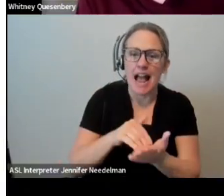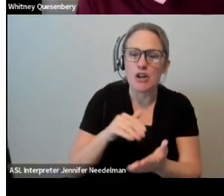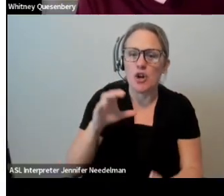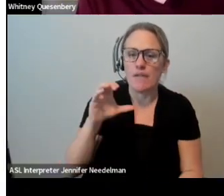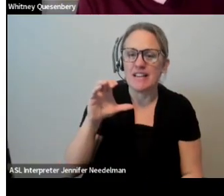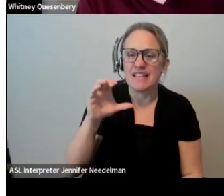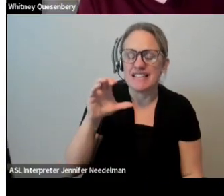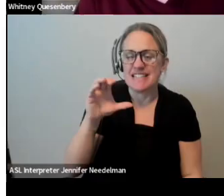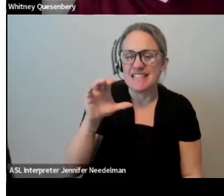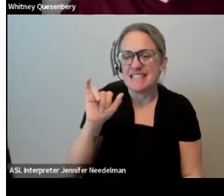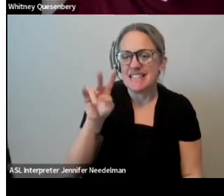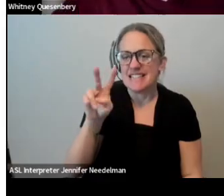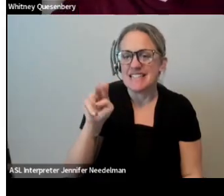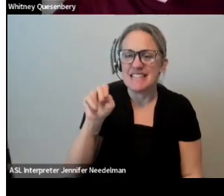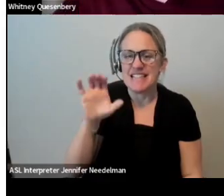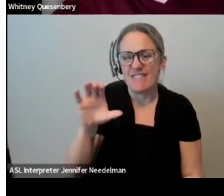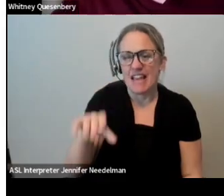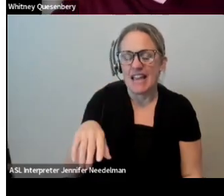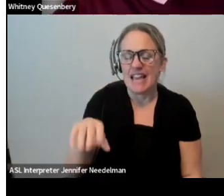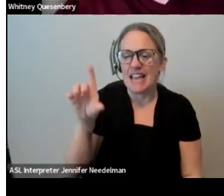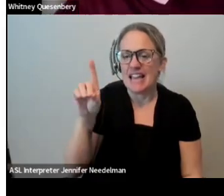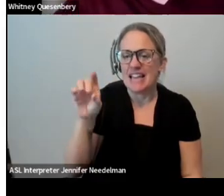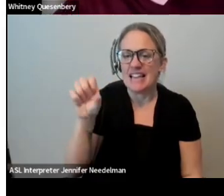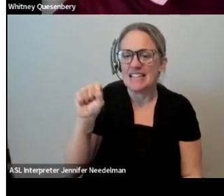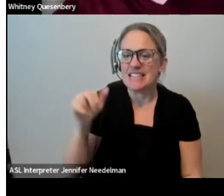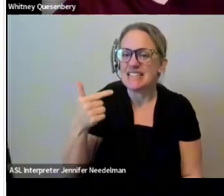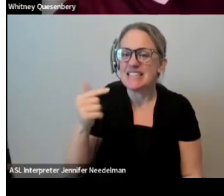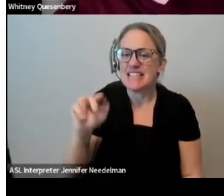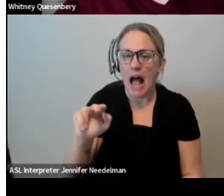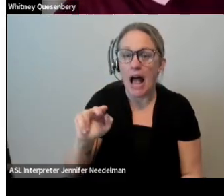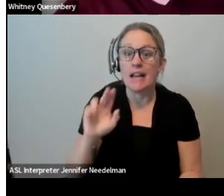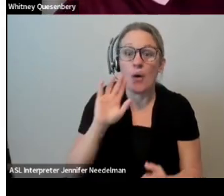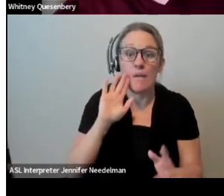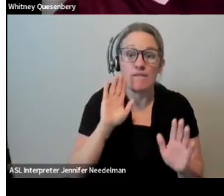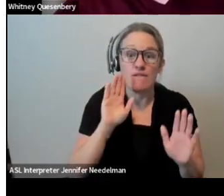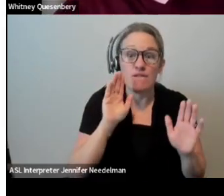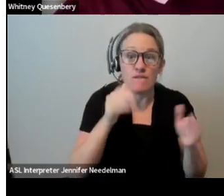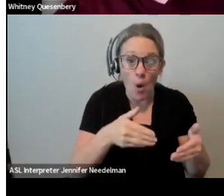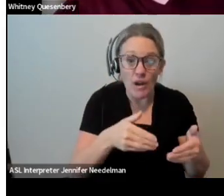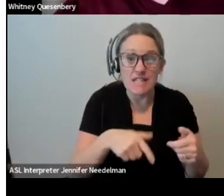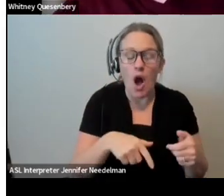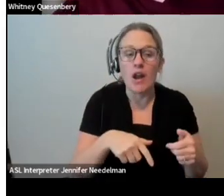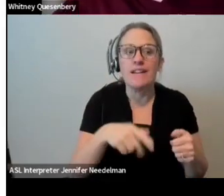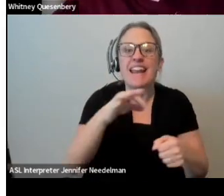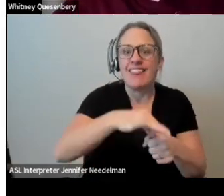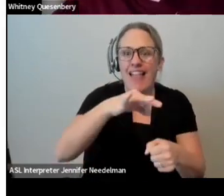We're a nonprofit focused on theater, I'm sorry, focused on theater. I used to be focused on theater, focused on elections.